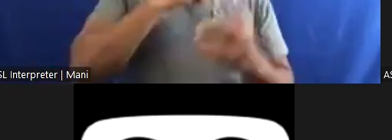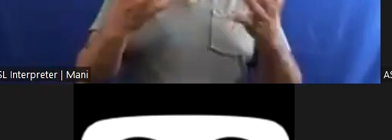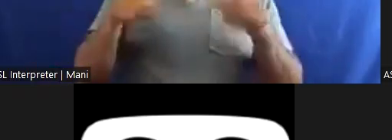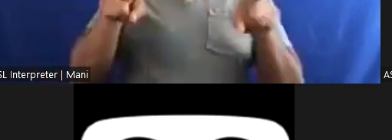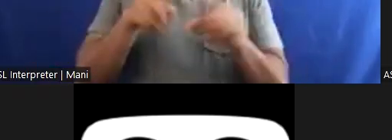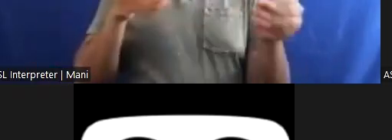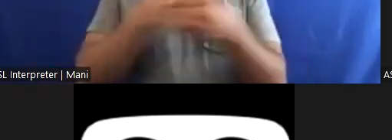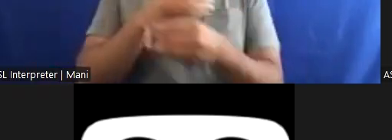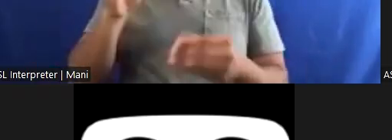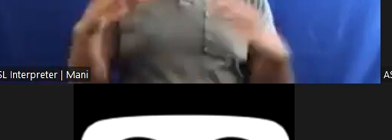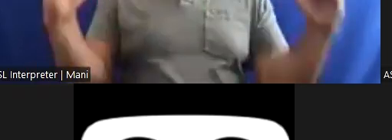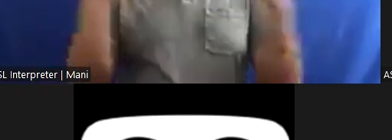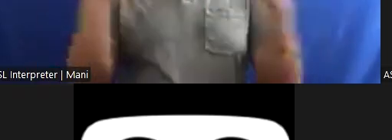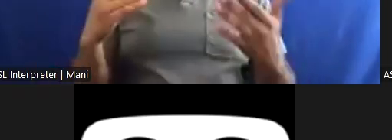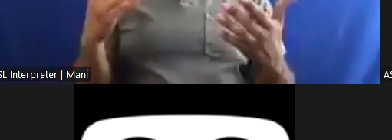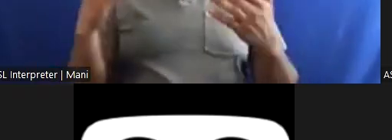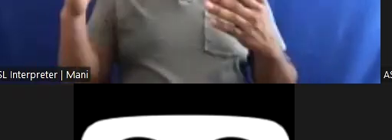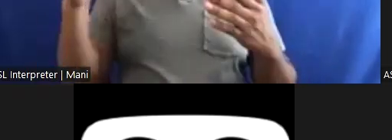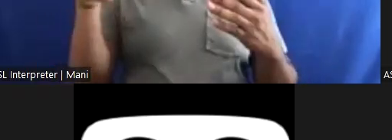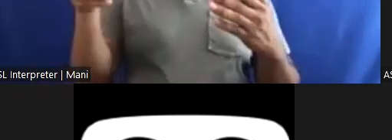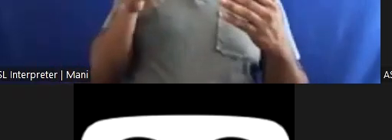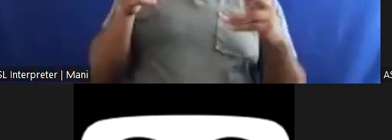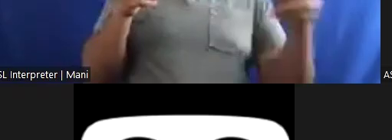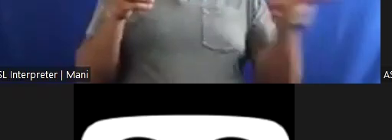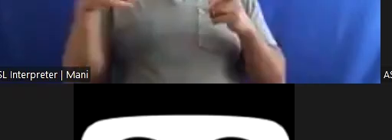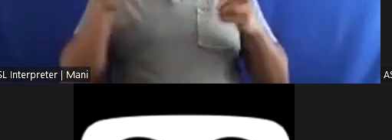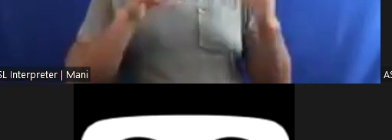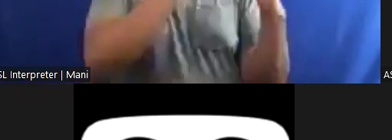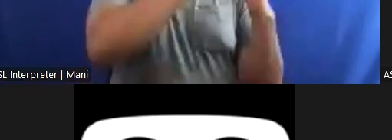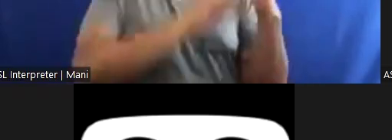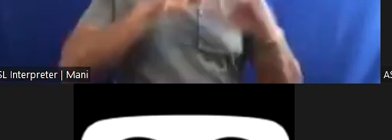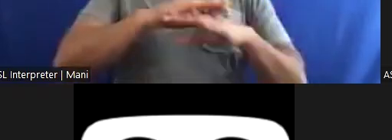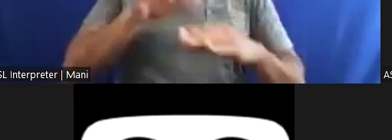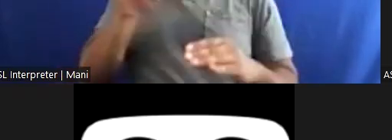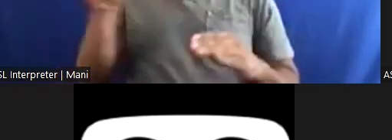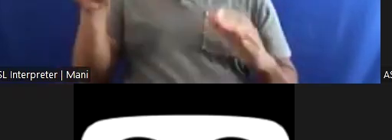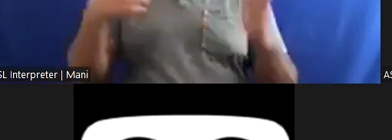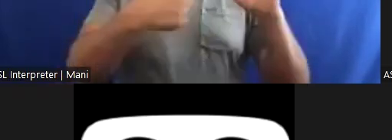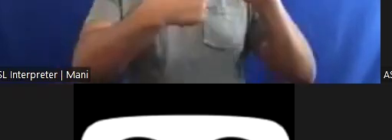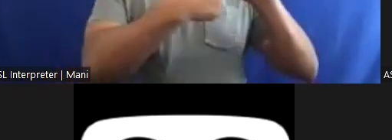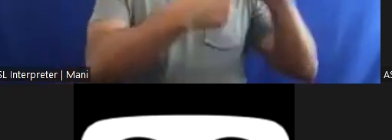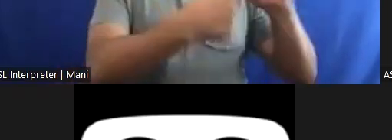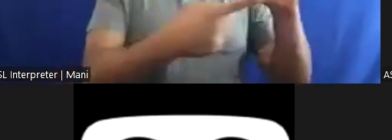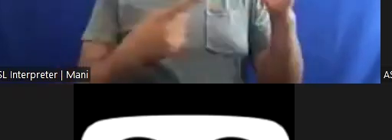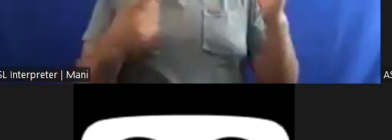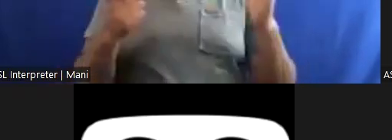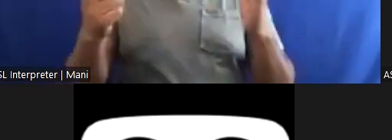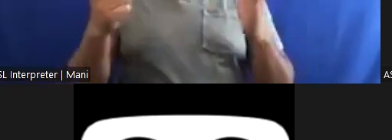who put that on our website as an example, to show others like, Hey, you know, if you're just starting out, this is how we modeled ours